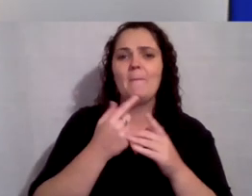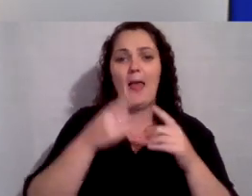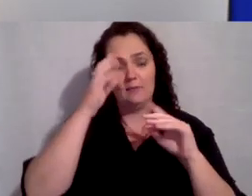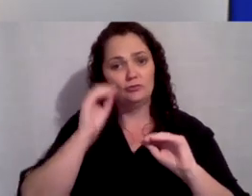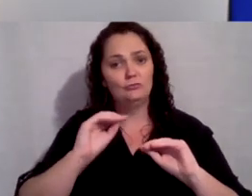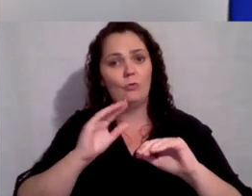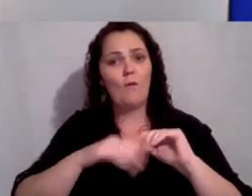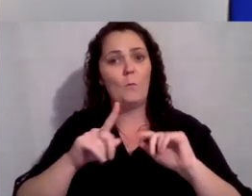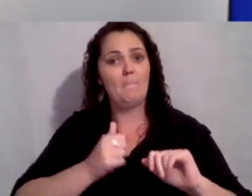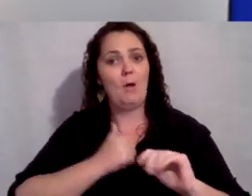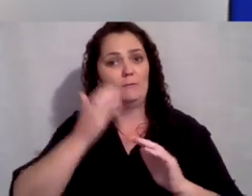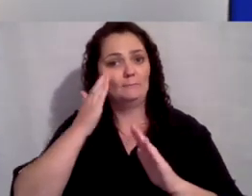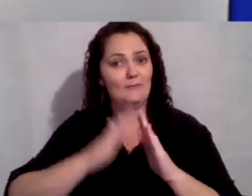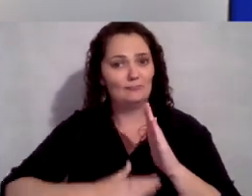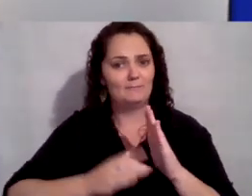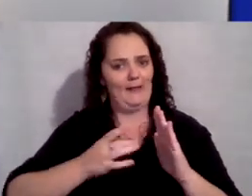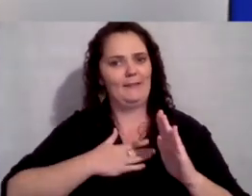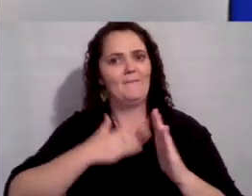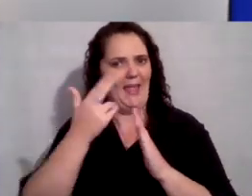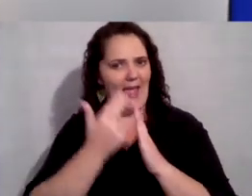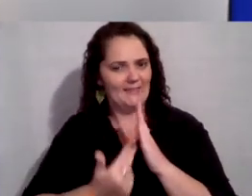artist and practicing life drawing for the last 25 years